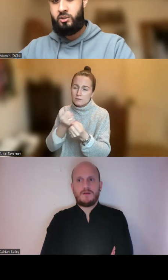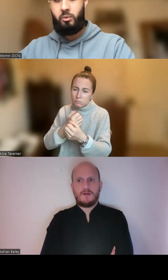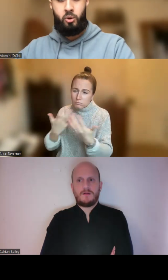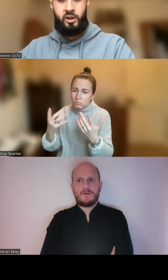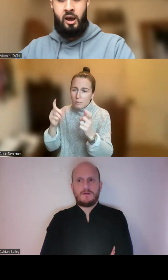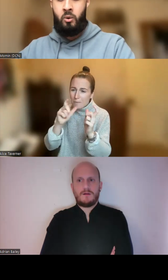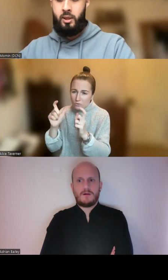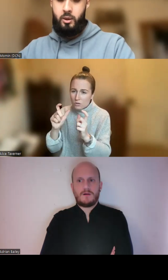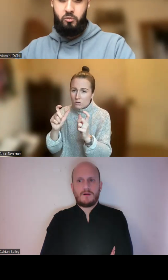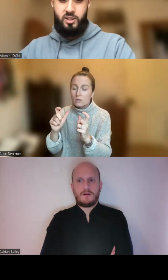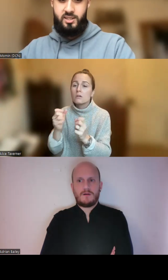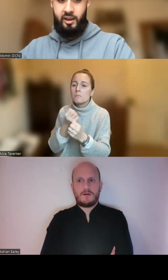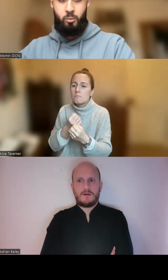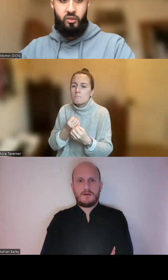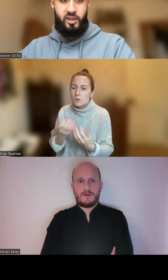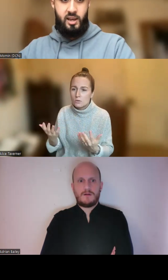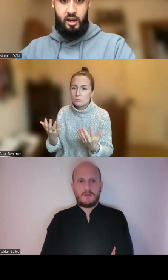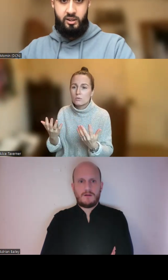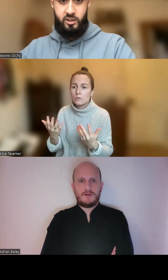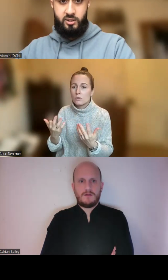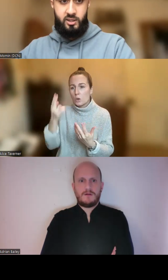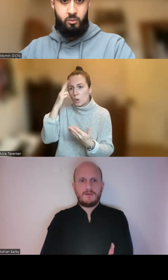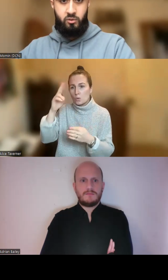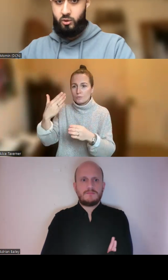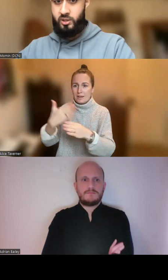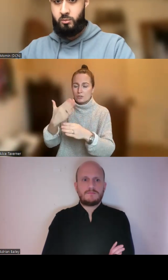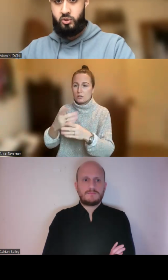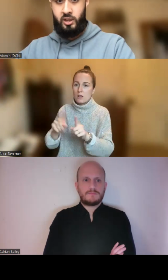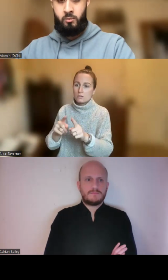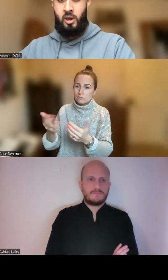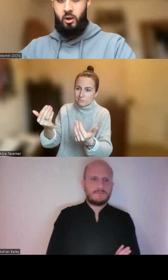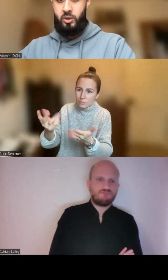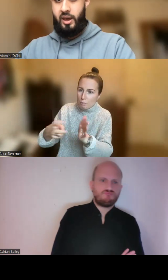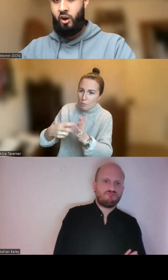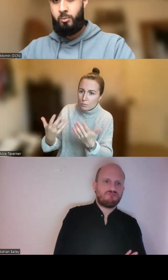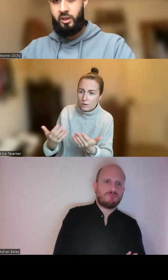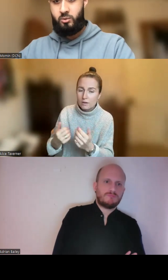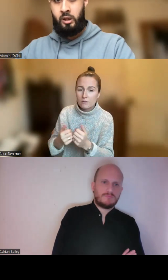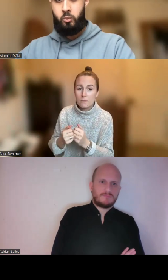so book now, we've got sign-up on this ad and you can see we've got Twist Museum with their copy as well,